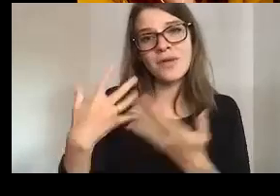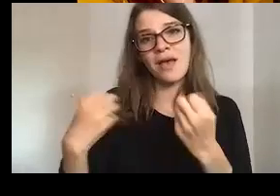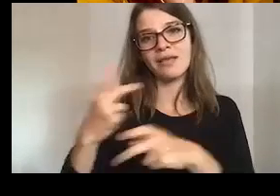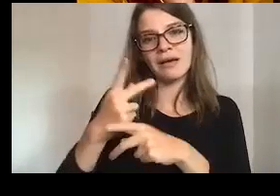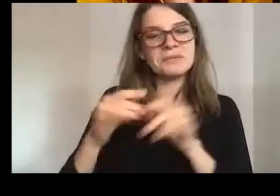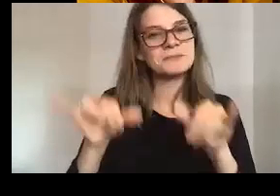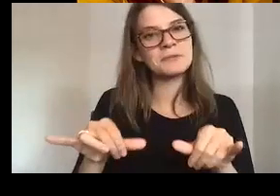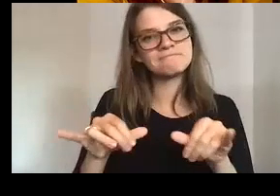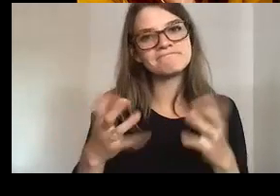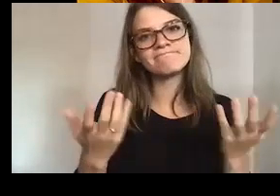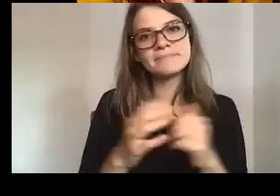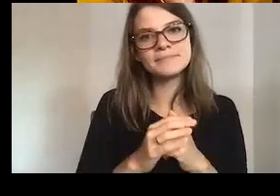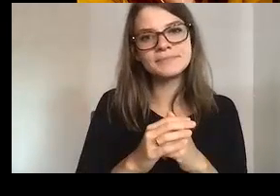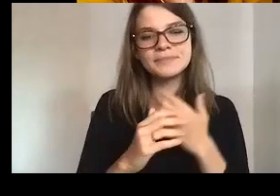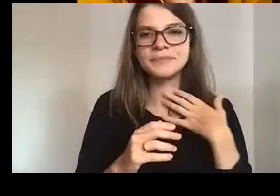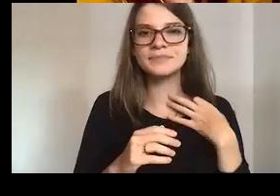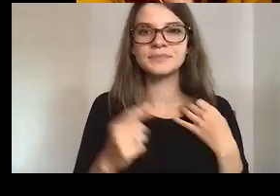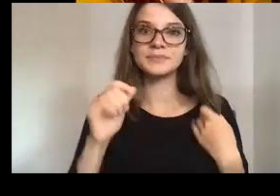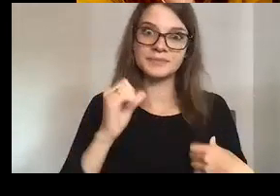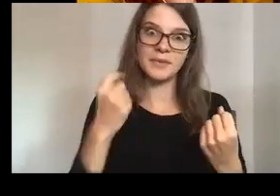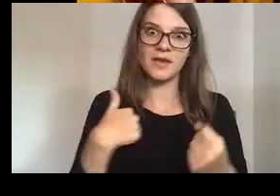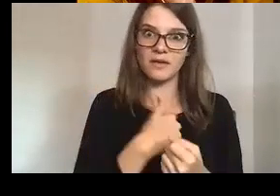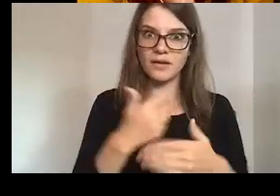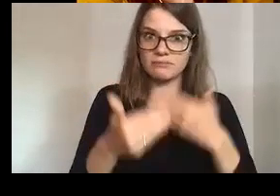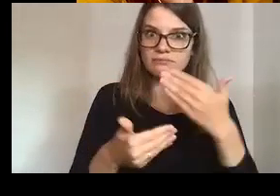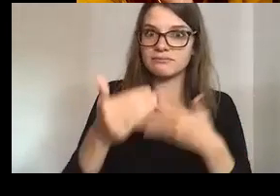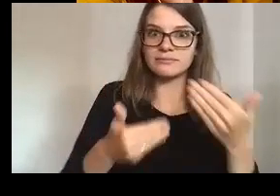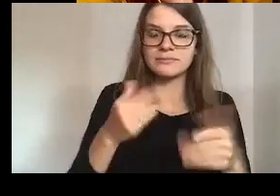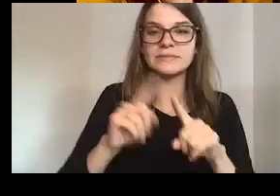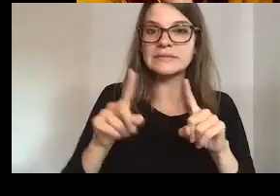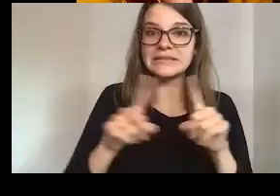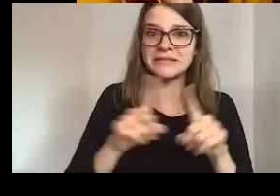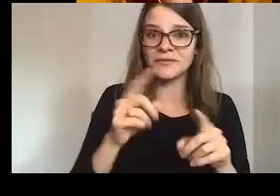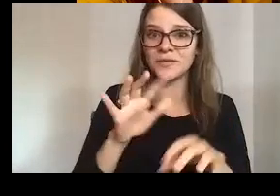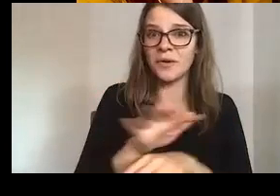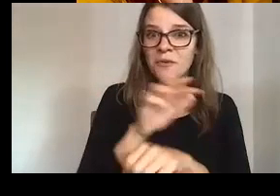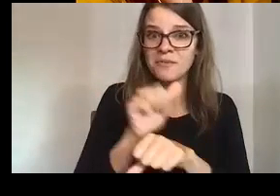of us are having to navigate these visits over our computer screens compared to going in person